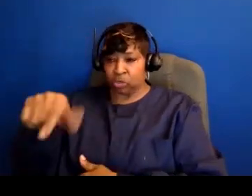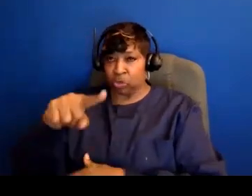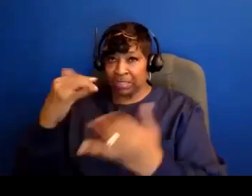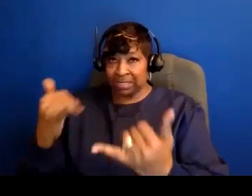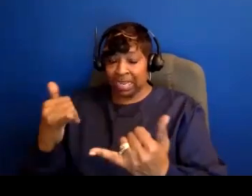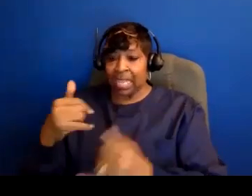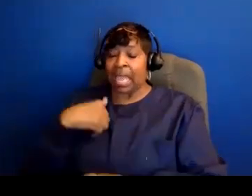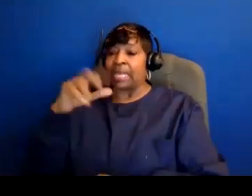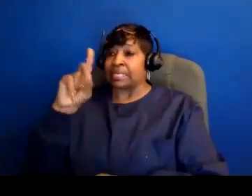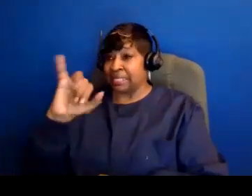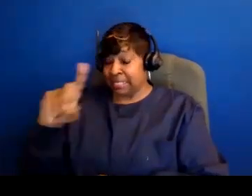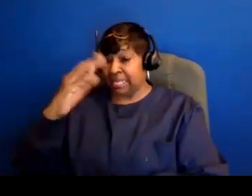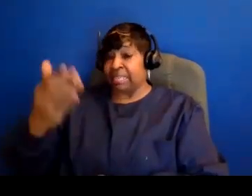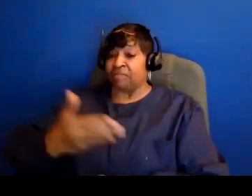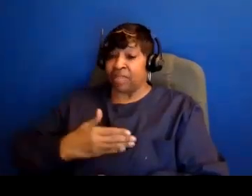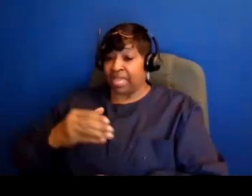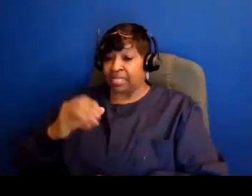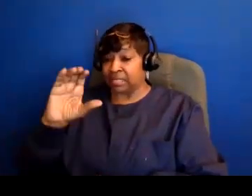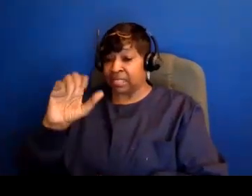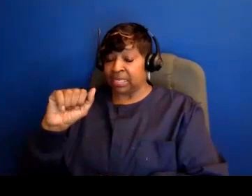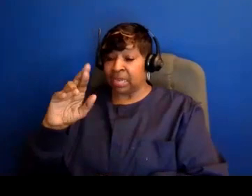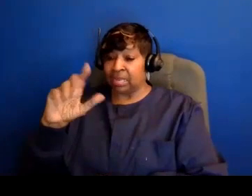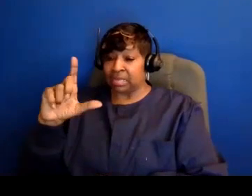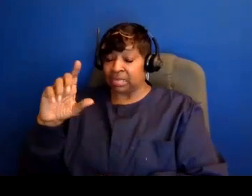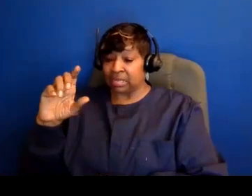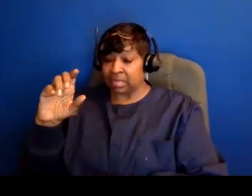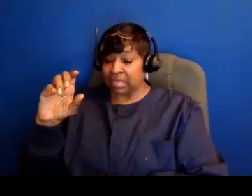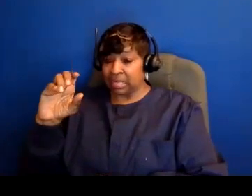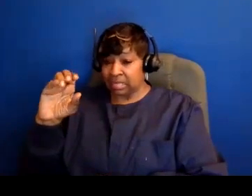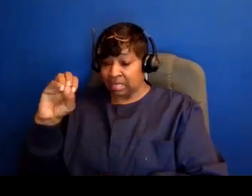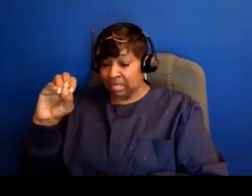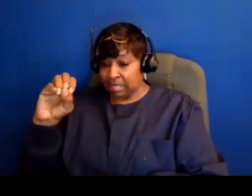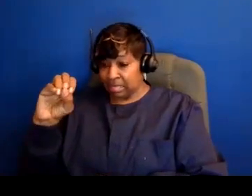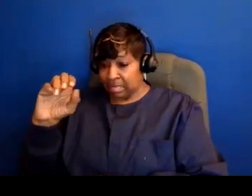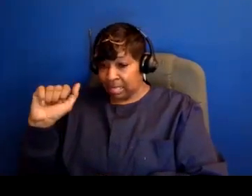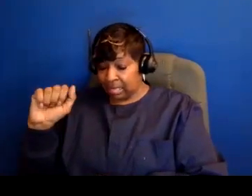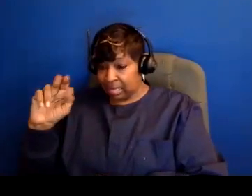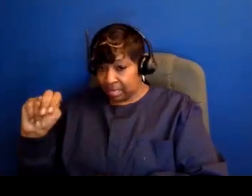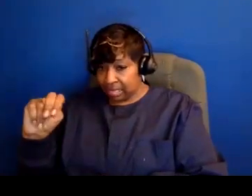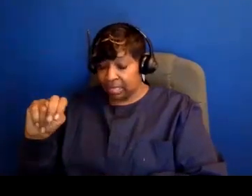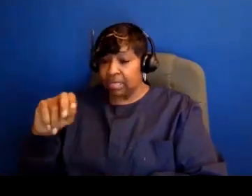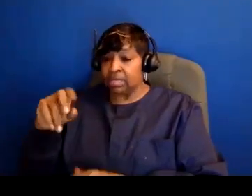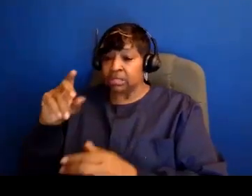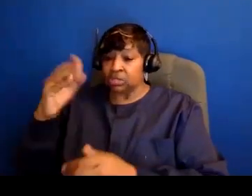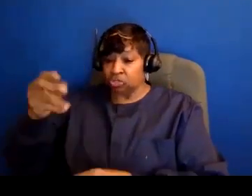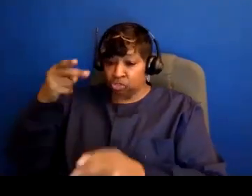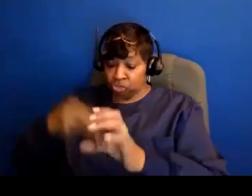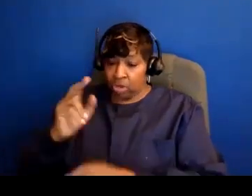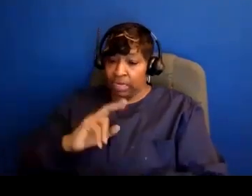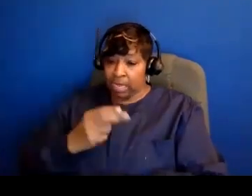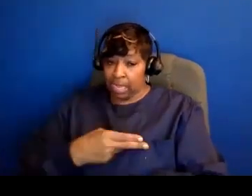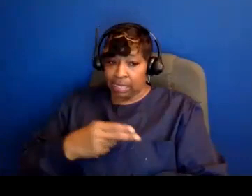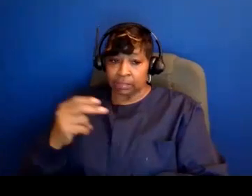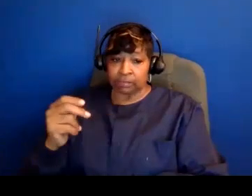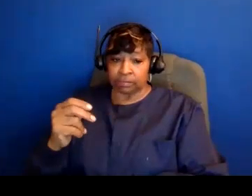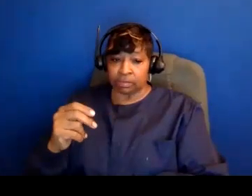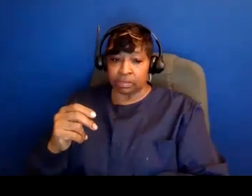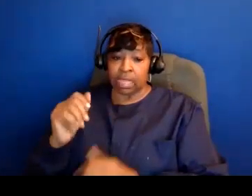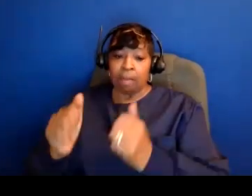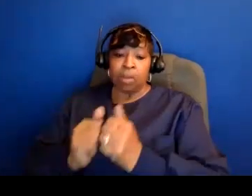lauravanpuymbrouck: It's really great to see so many faces that I haven't seen for so long. Mary Kaye. I haven't seen you forever. Hi! I'm Tamara. Hi.